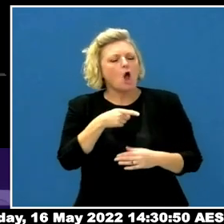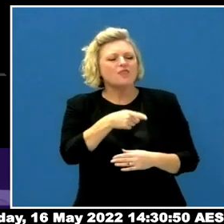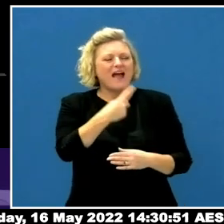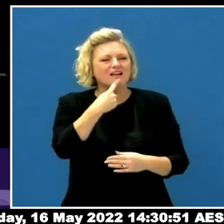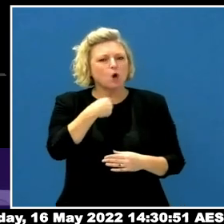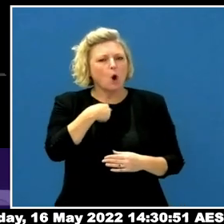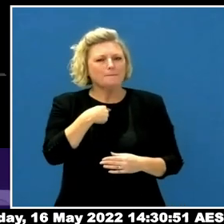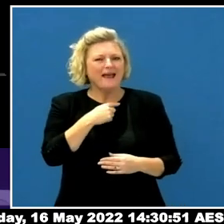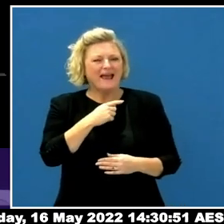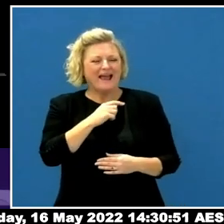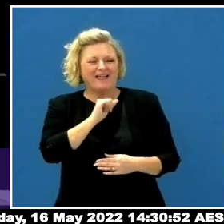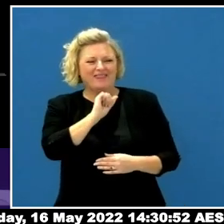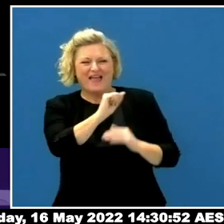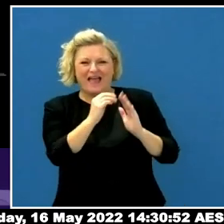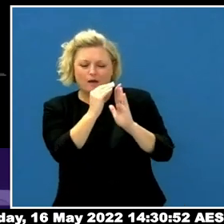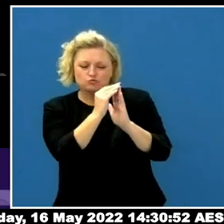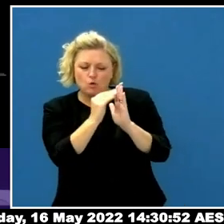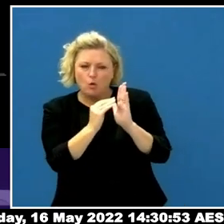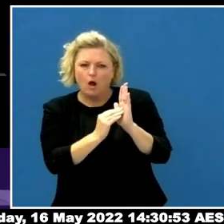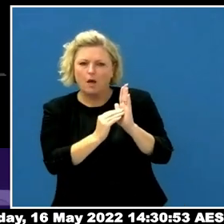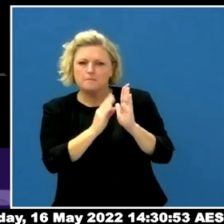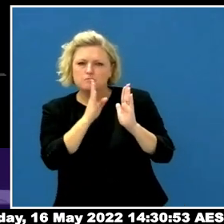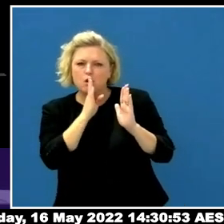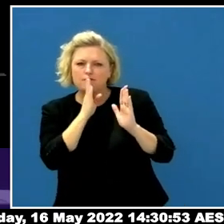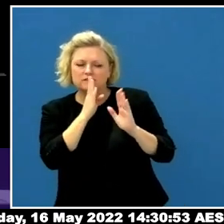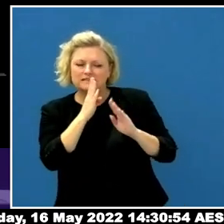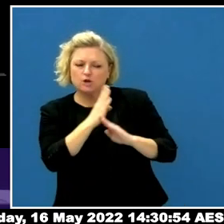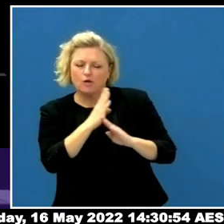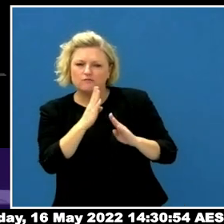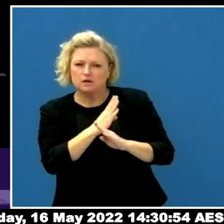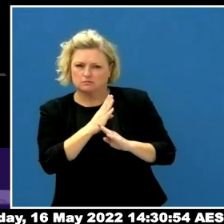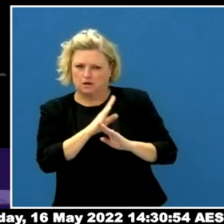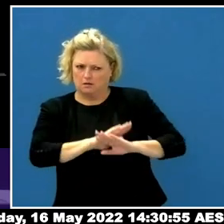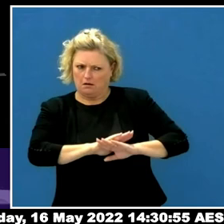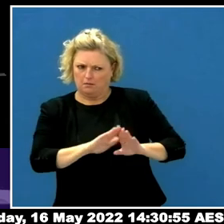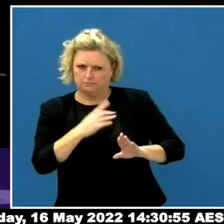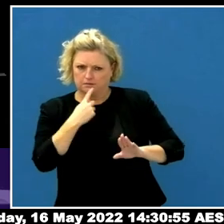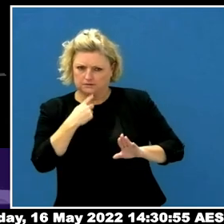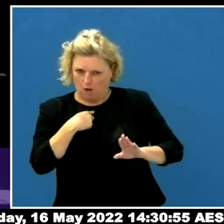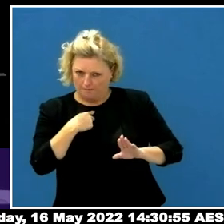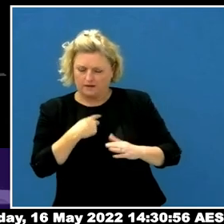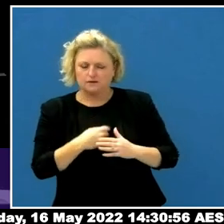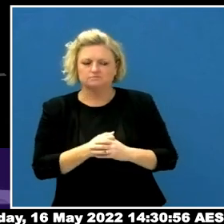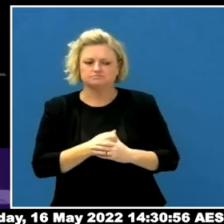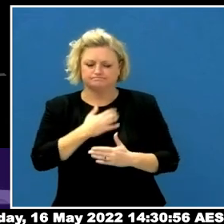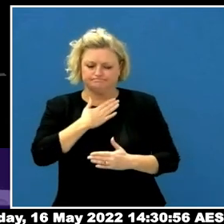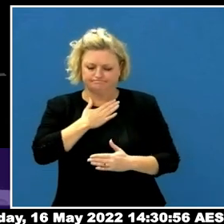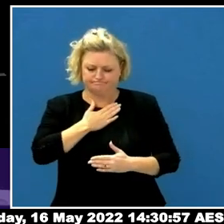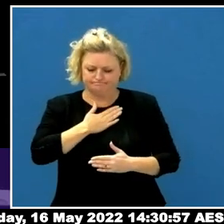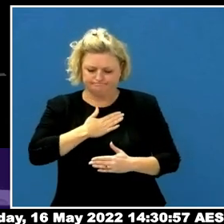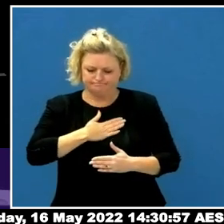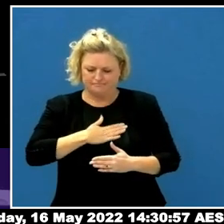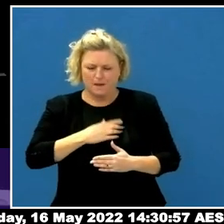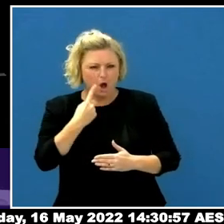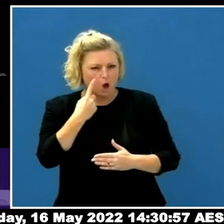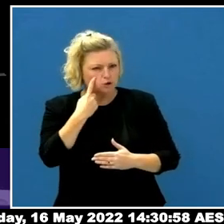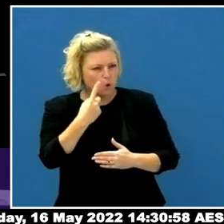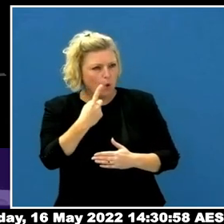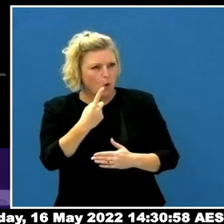There was an incident that Daniel had taken Simon to music therapy, and I was